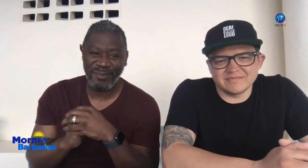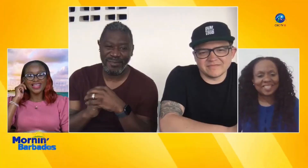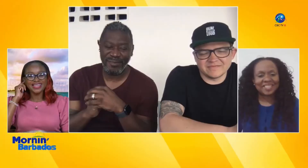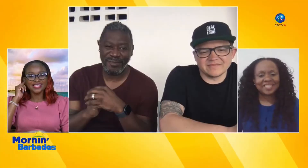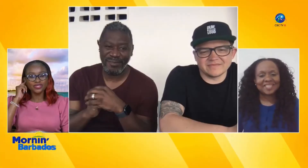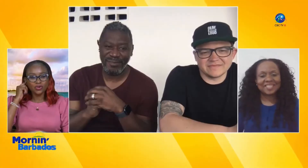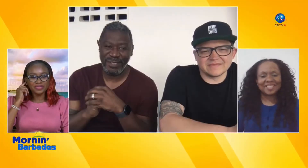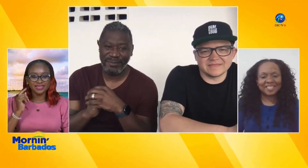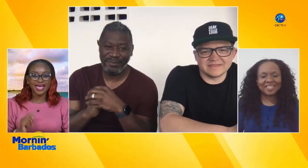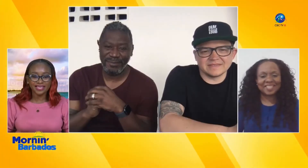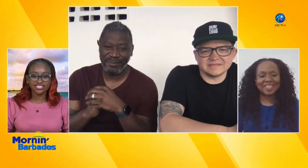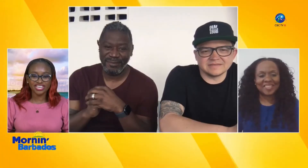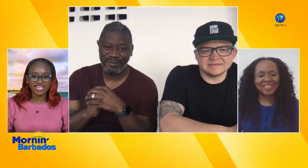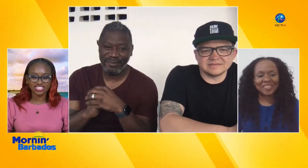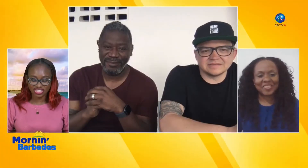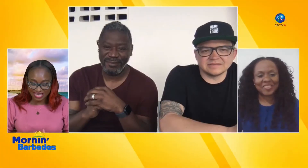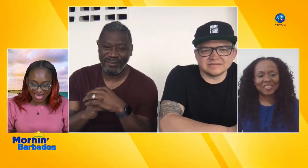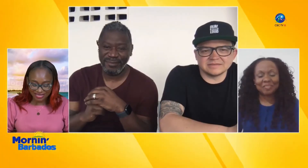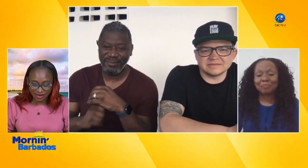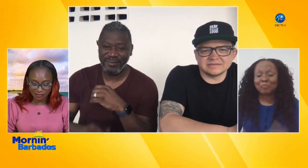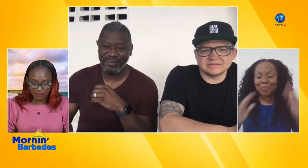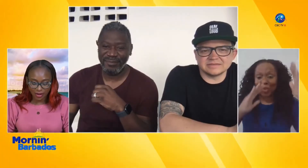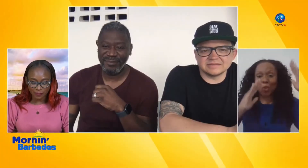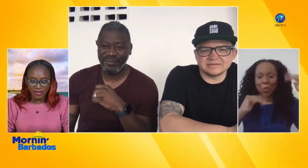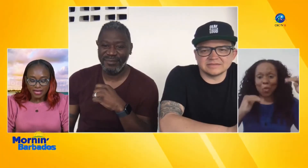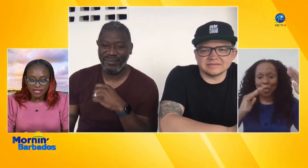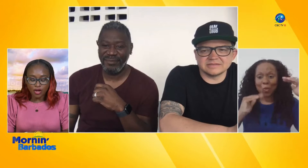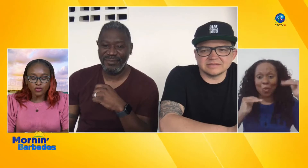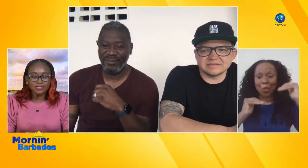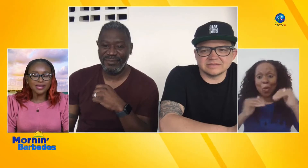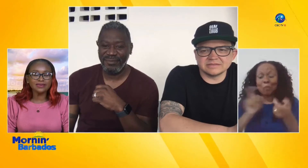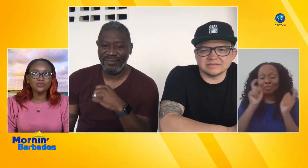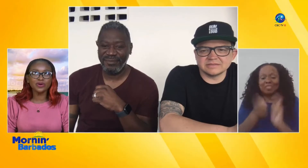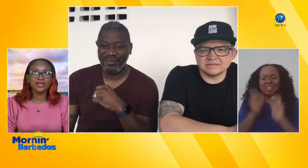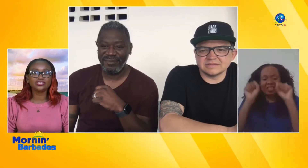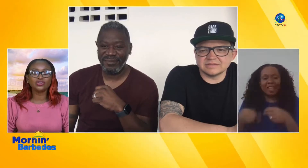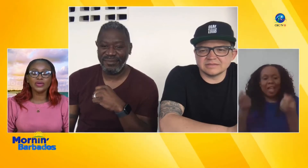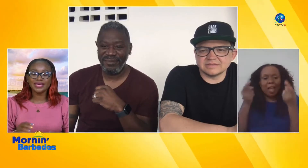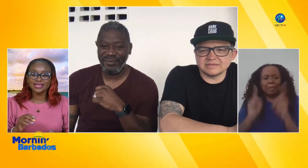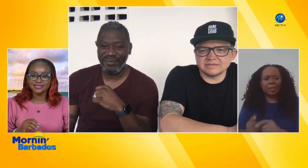well let's hope that that change can come about now you said you were enjoying the